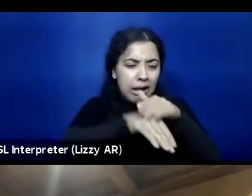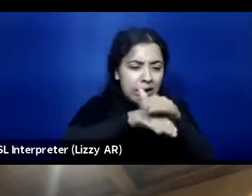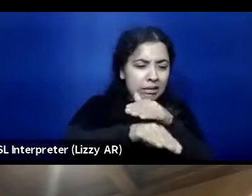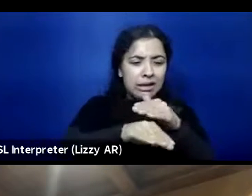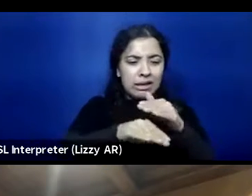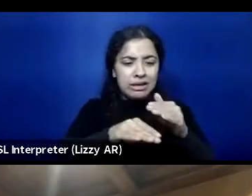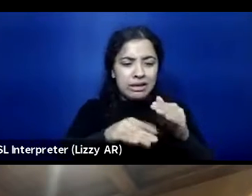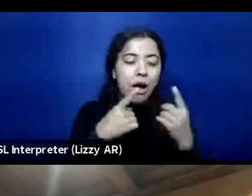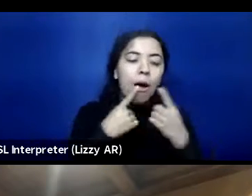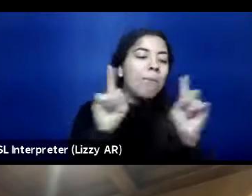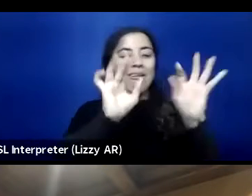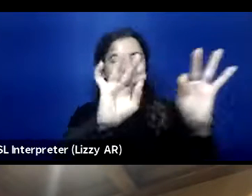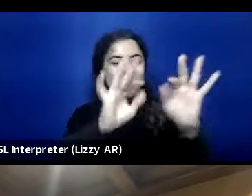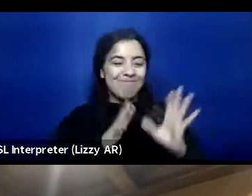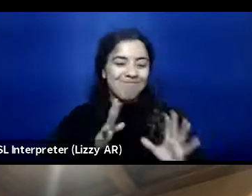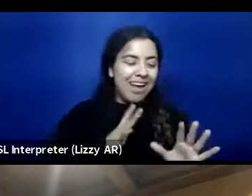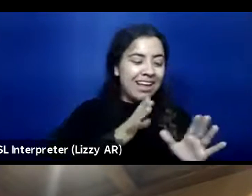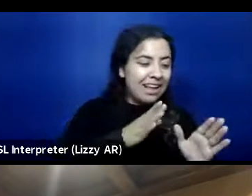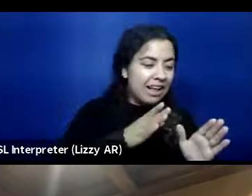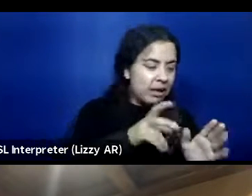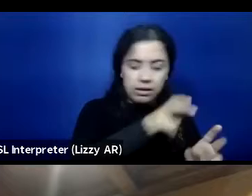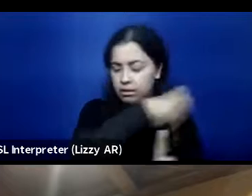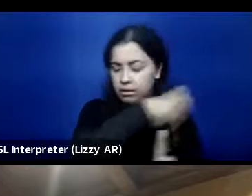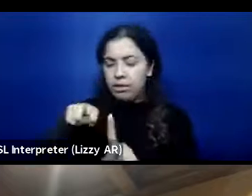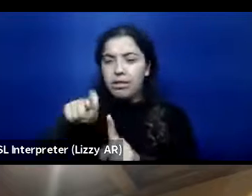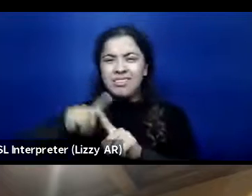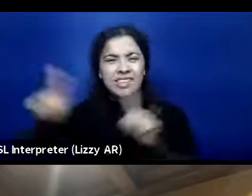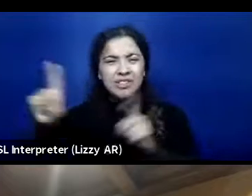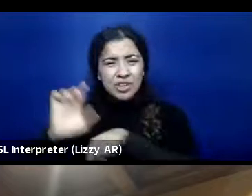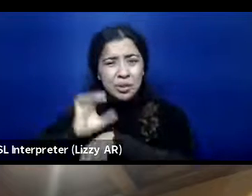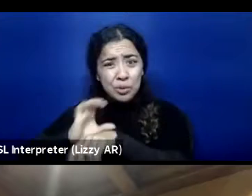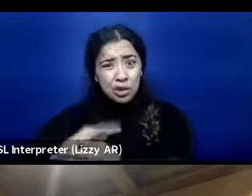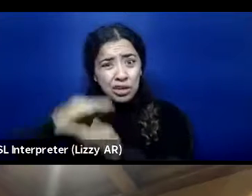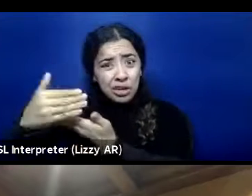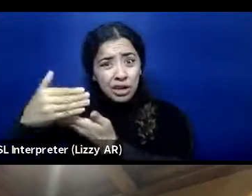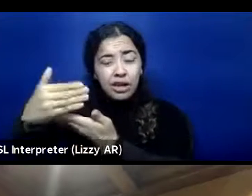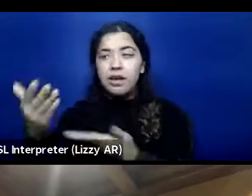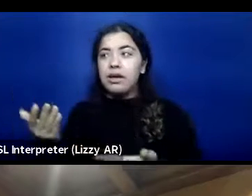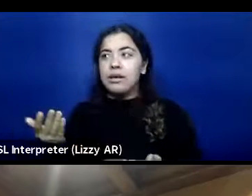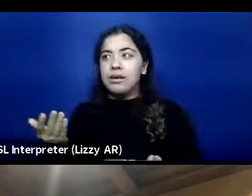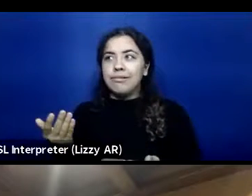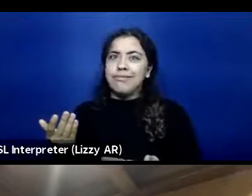and you have to move to another computer for some reason, it would be nice if you could take